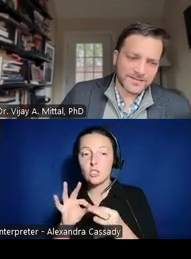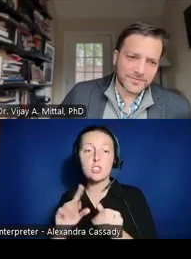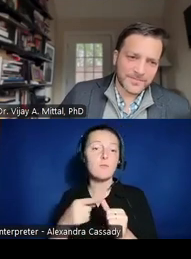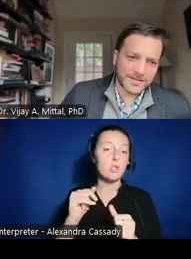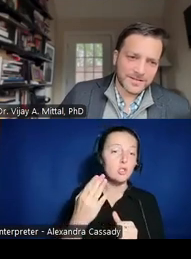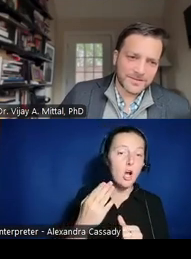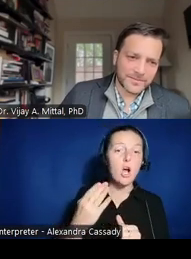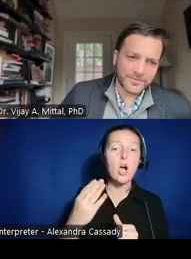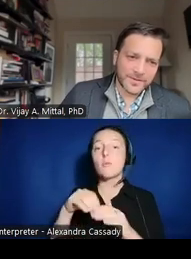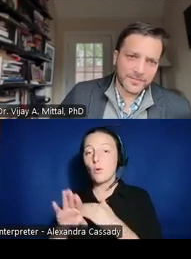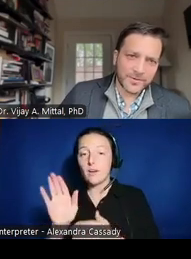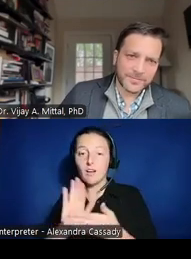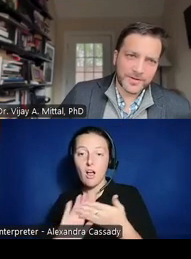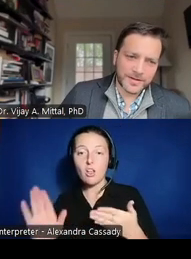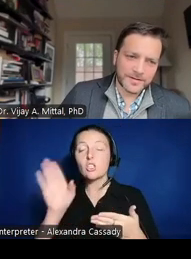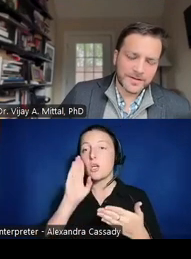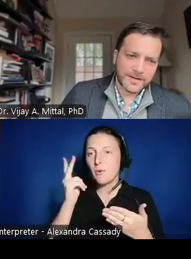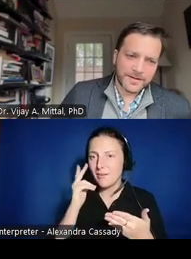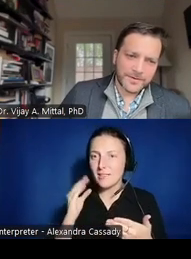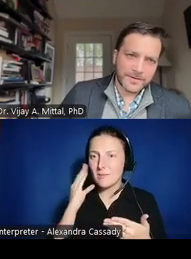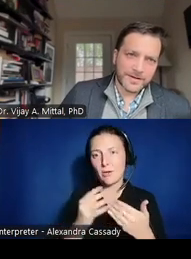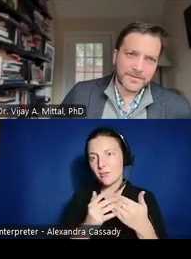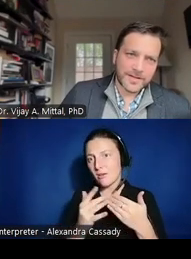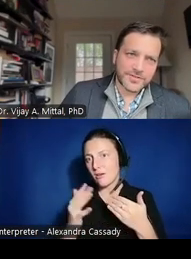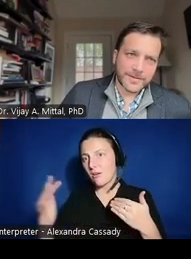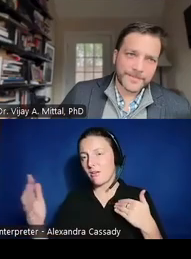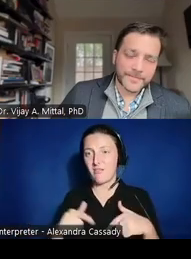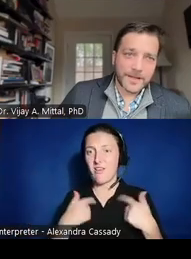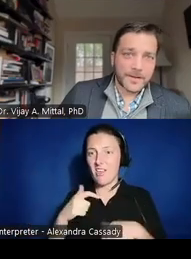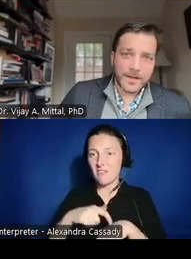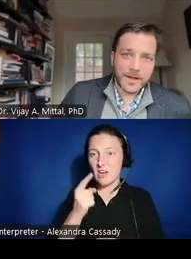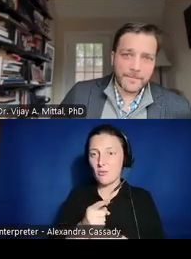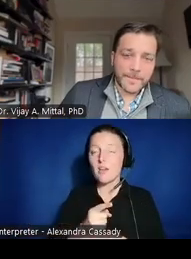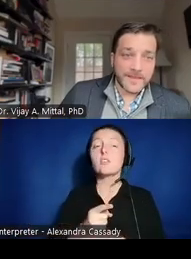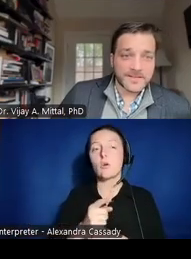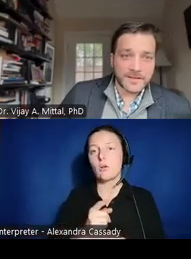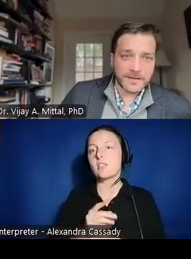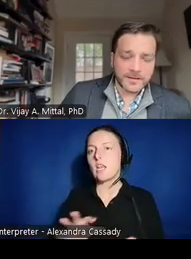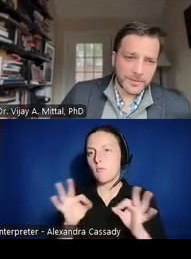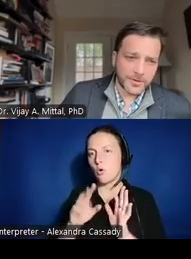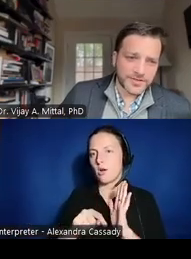disrupted. And so it's a really important period for intervention. Um this is a a collaboration